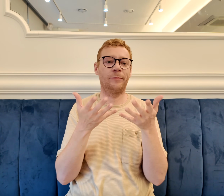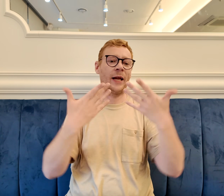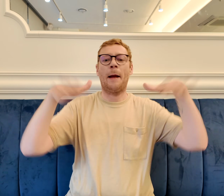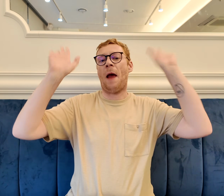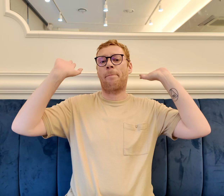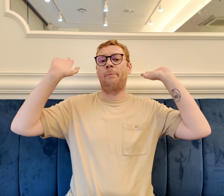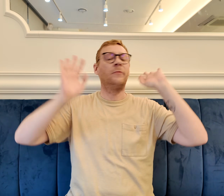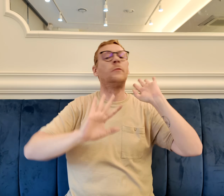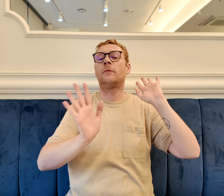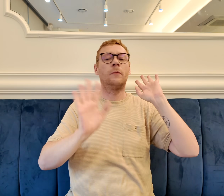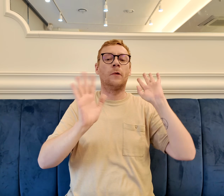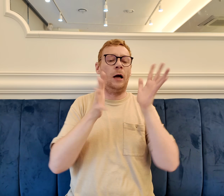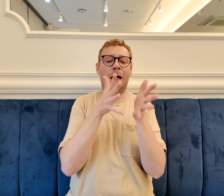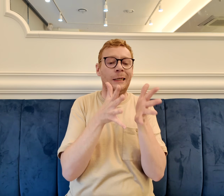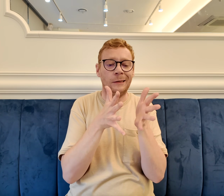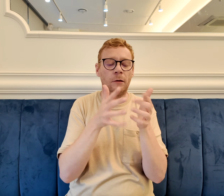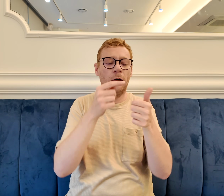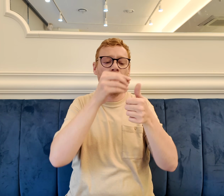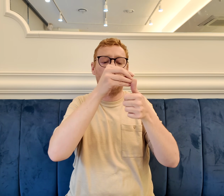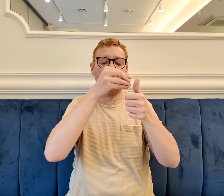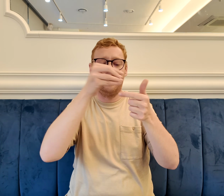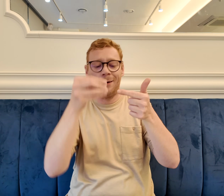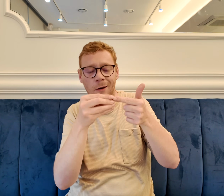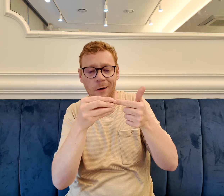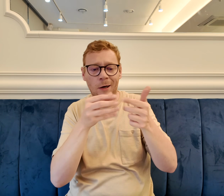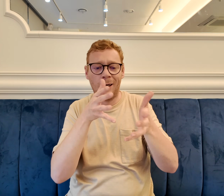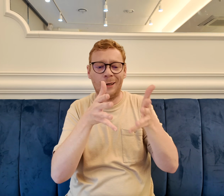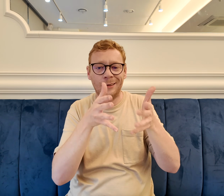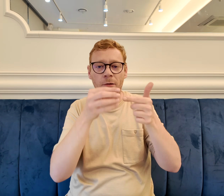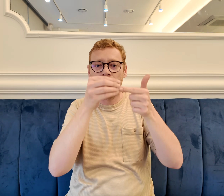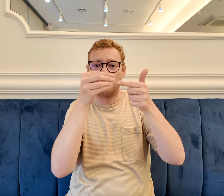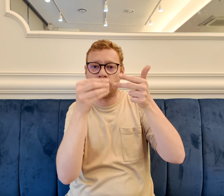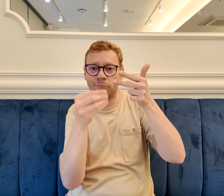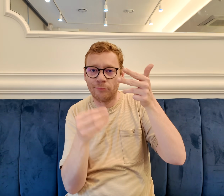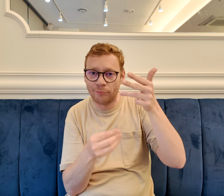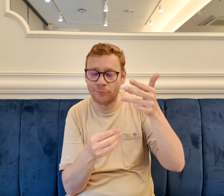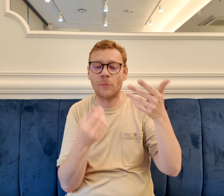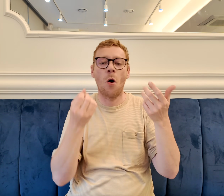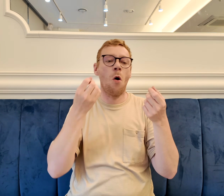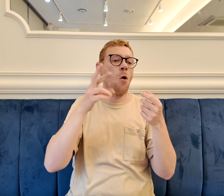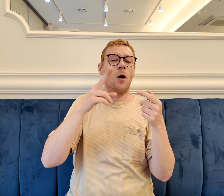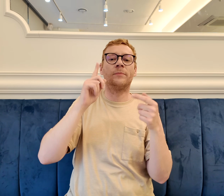when students stumble. It's best to teach step-by-step so they can understand.